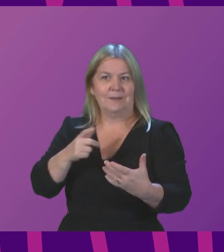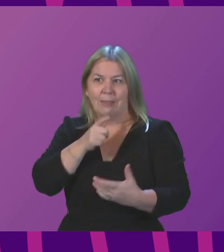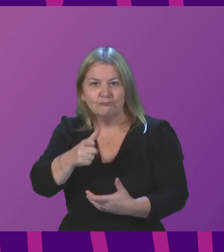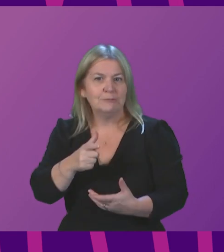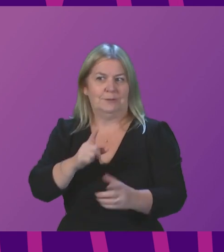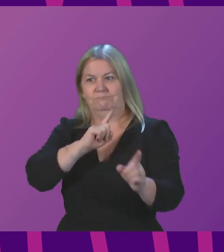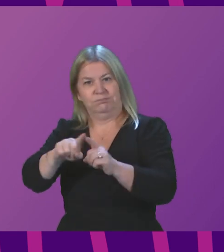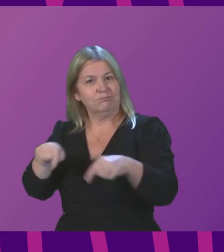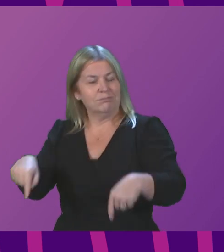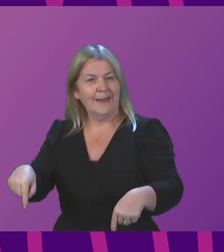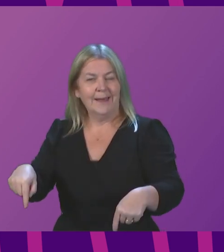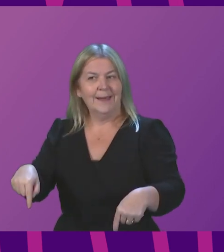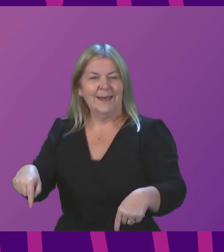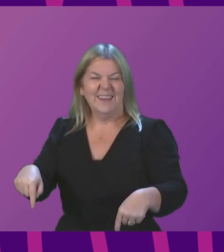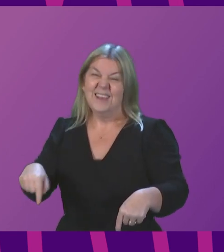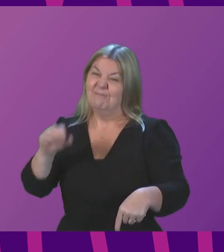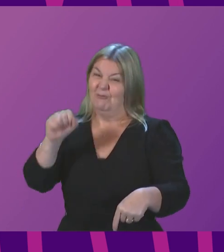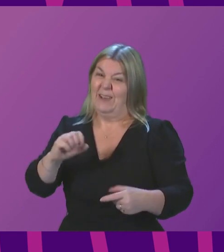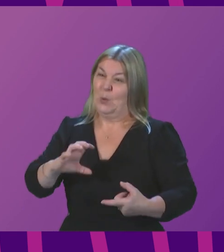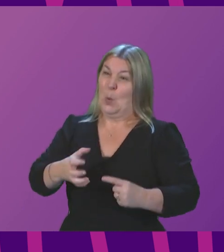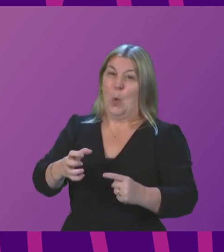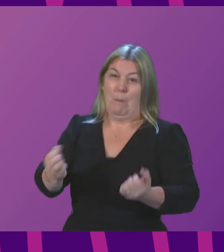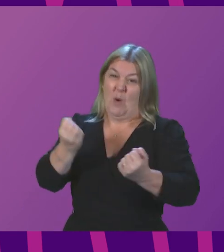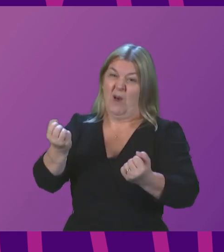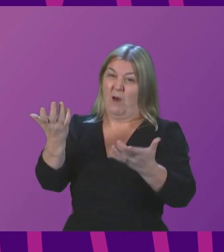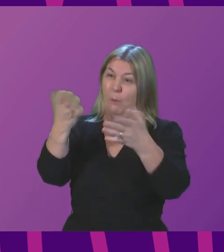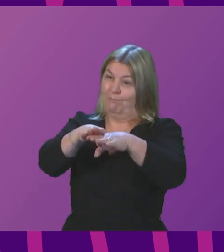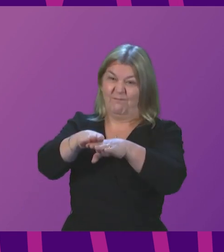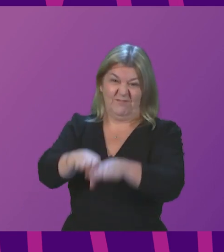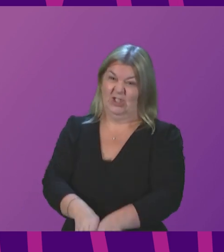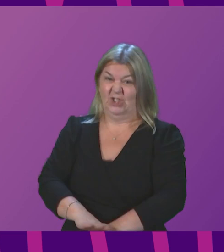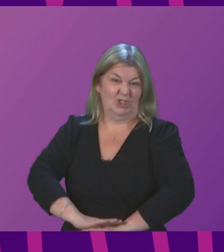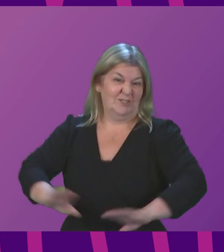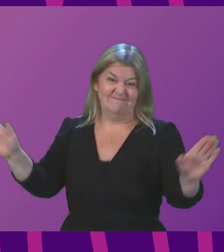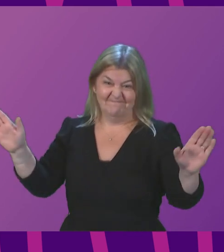marks the end of coal power, but people are sad to see the chimney go, not least because